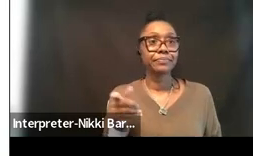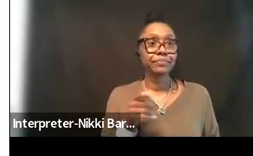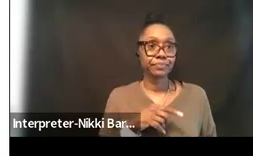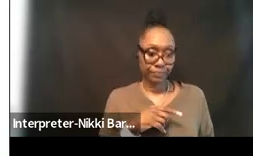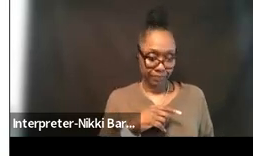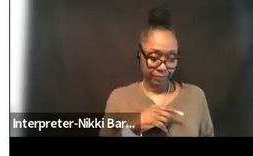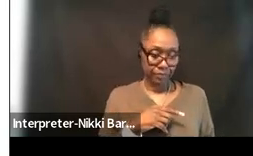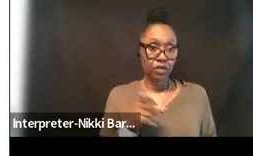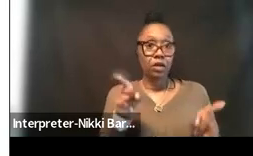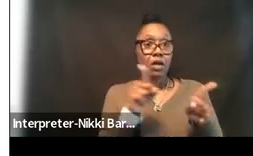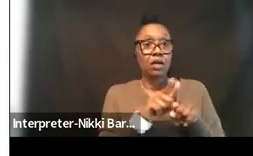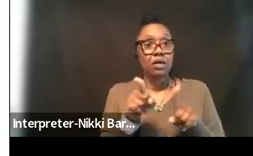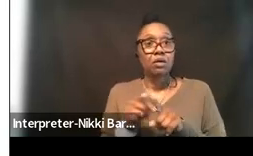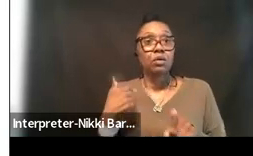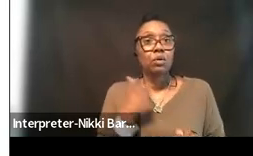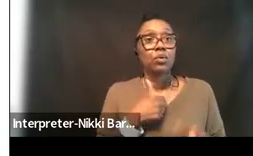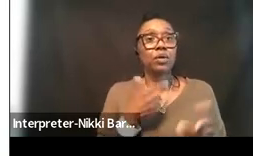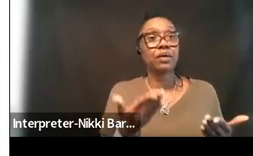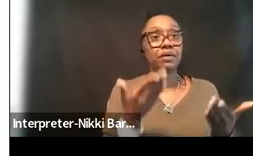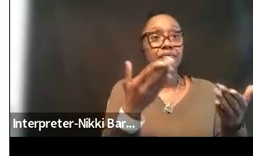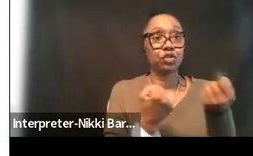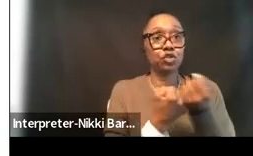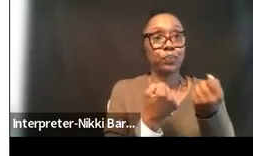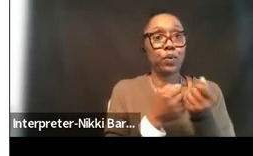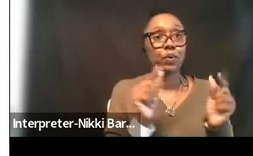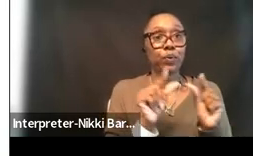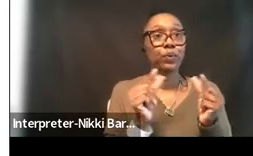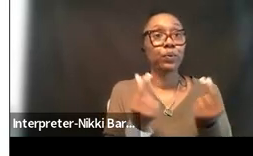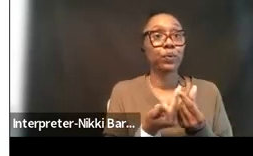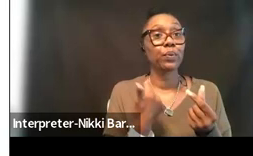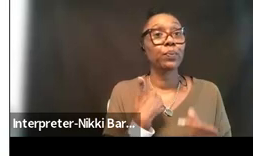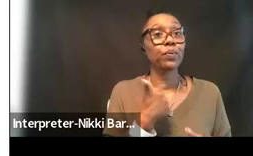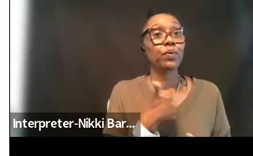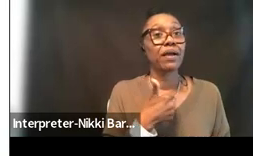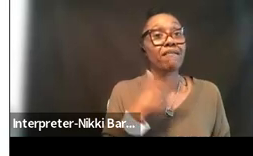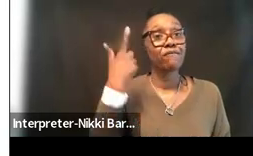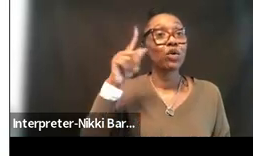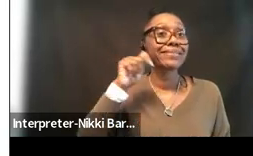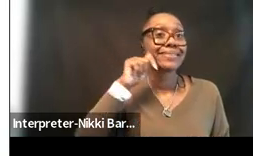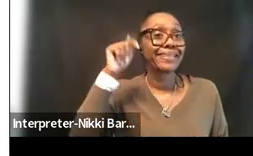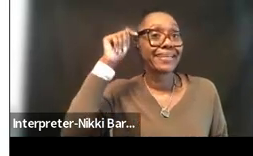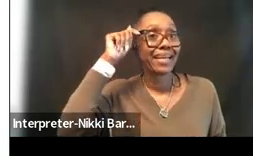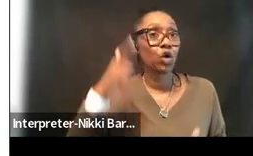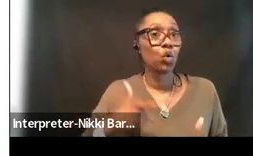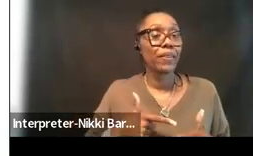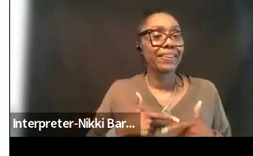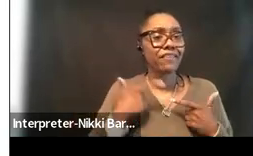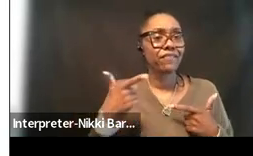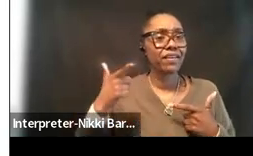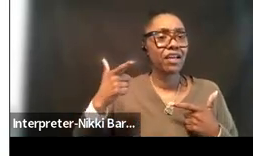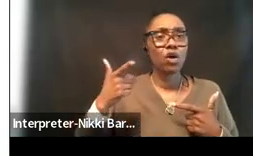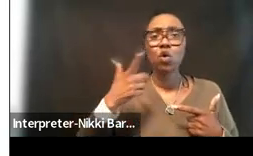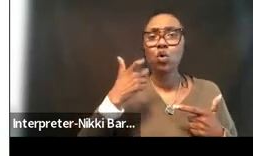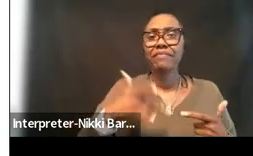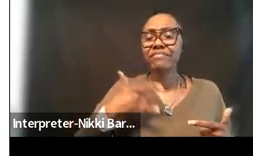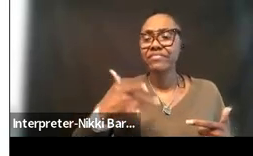We also do offer support groups. We have a support group for teens who are living with lots of suicide to whatever degree.